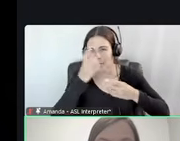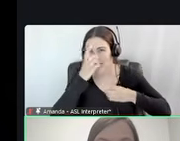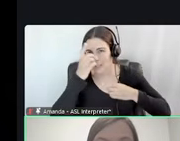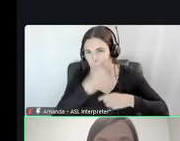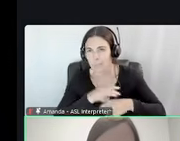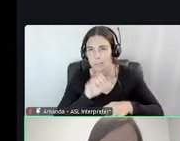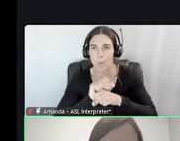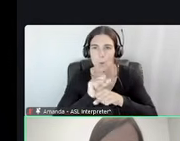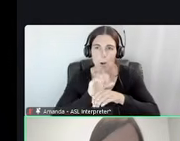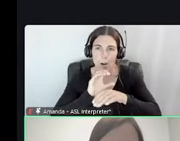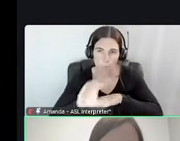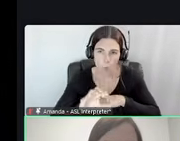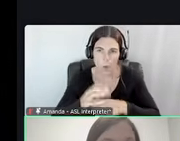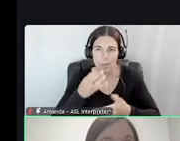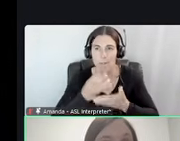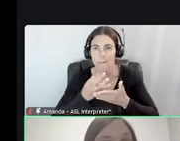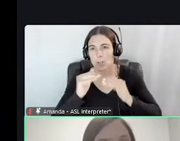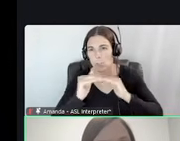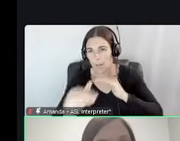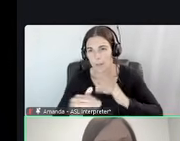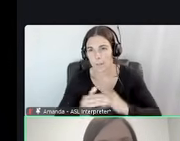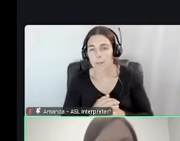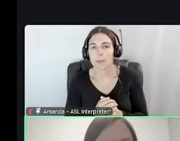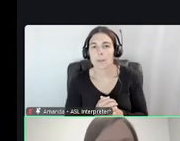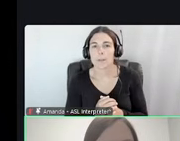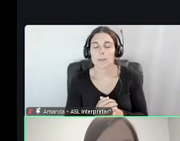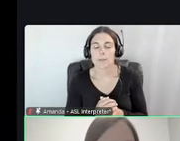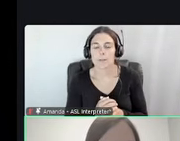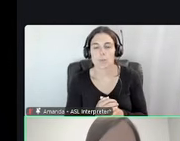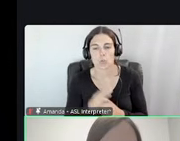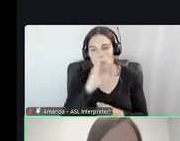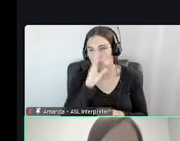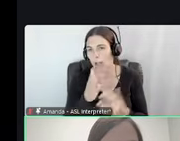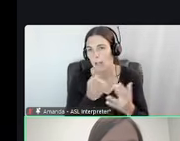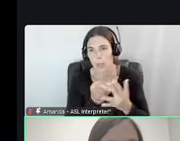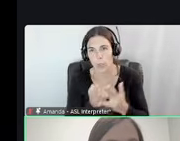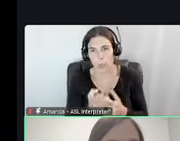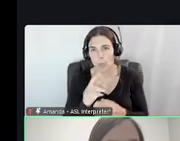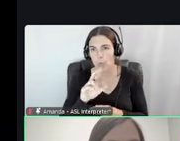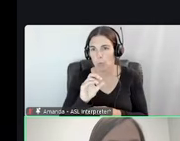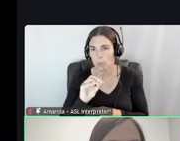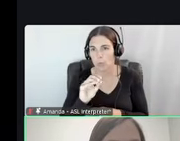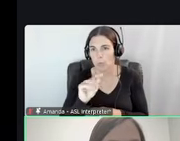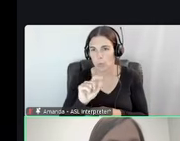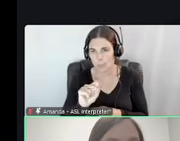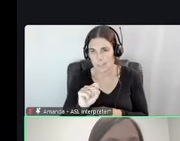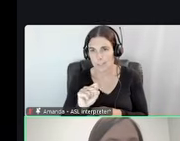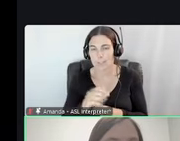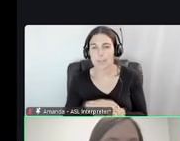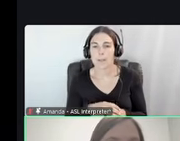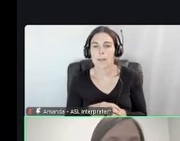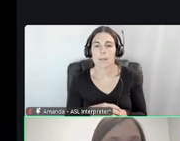and financial sustainability implemented directly through the roots hubs. whereas uh hubs will in